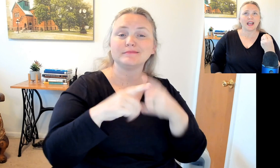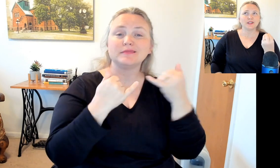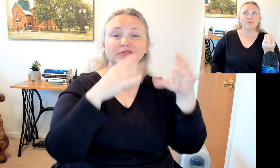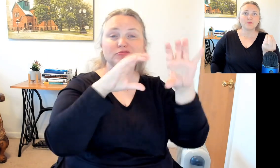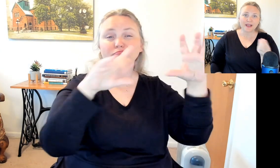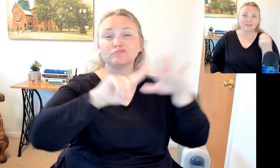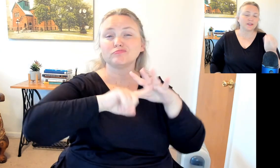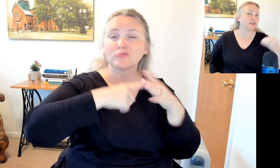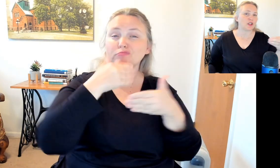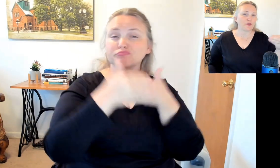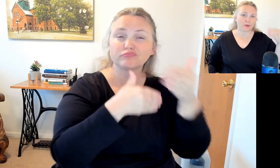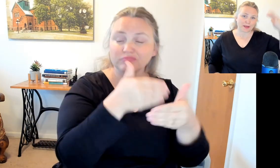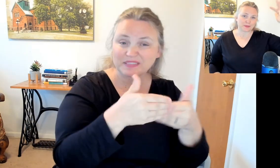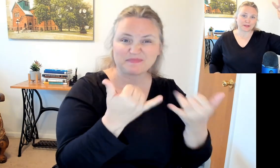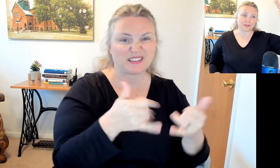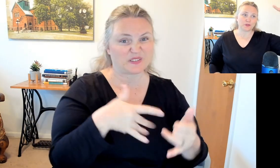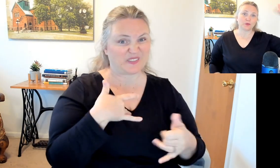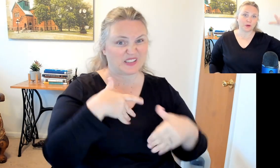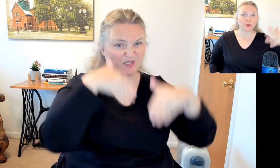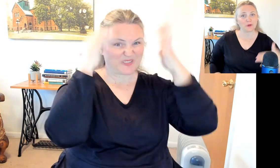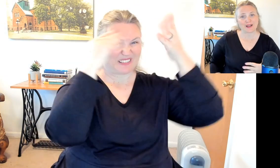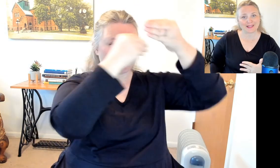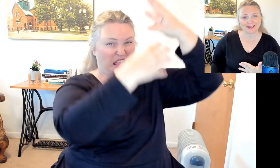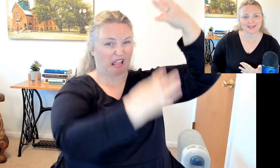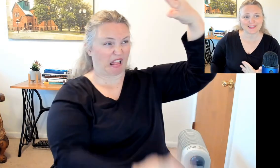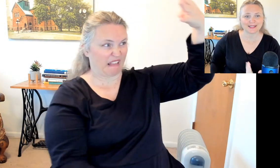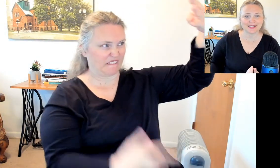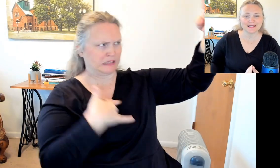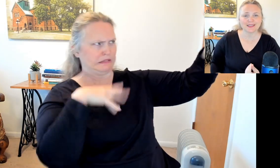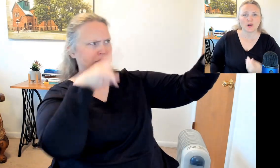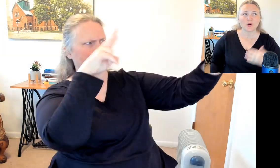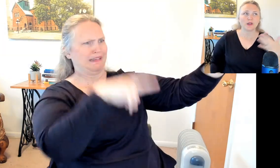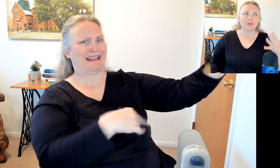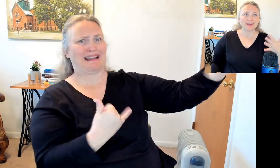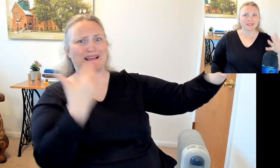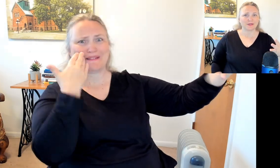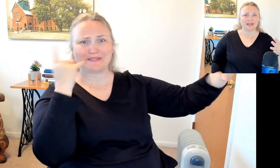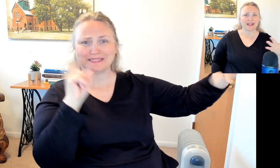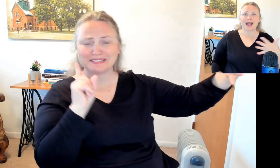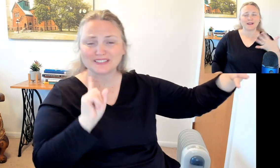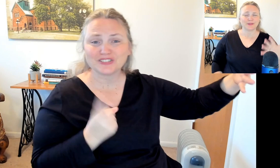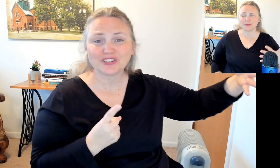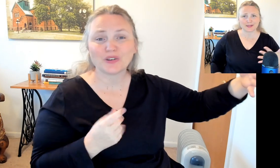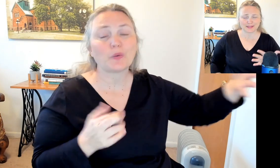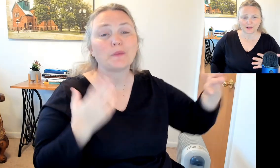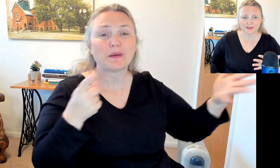And you might feel a little overwhelmed if you wrote a whole lot of things on that list, or you might still think, I don't know where to start.